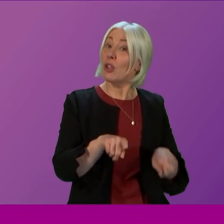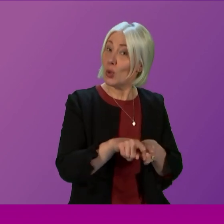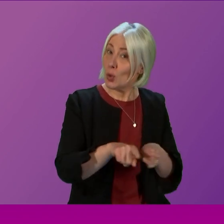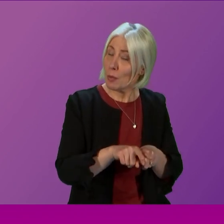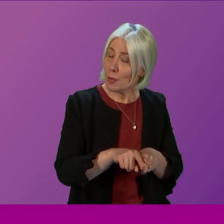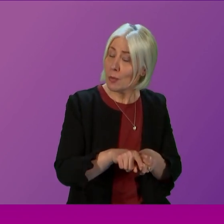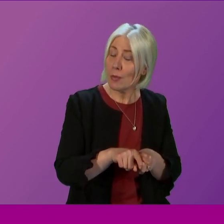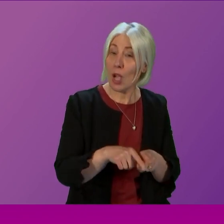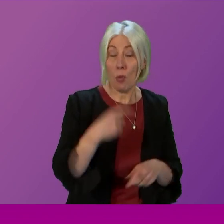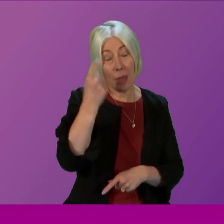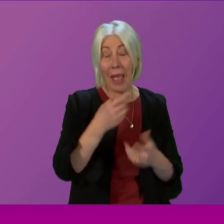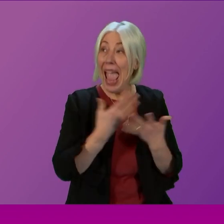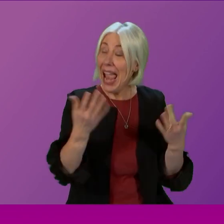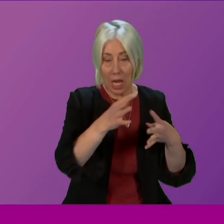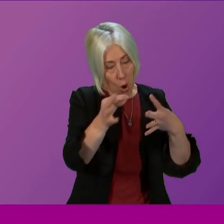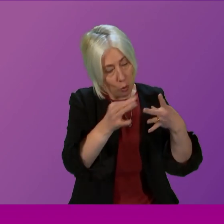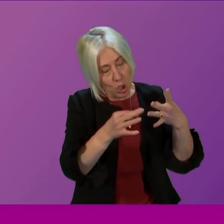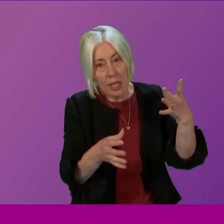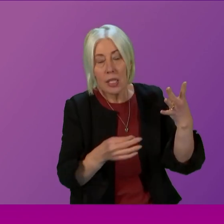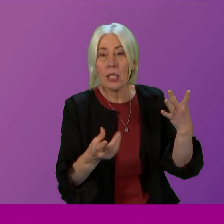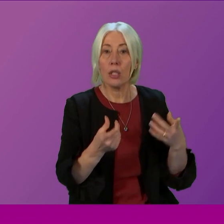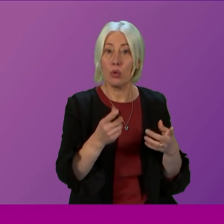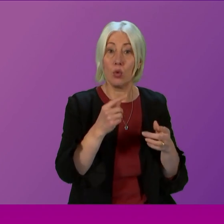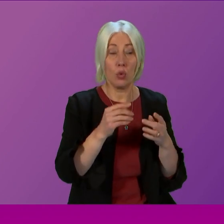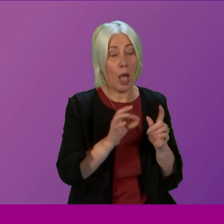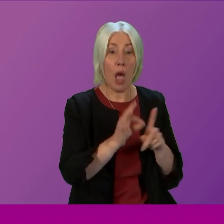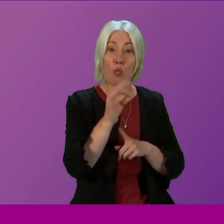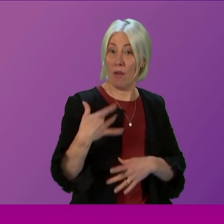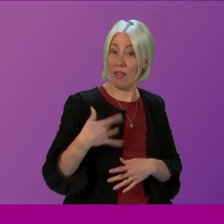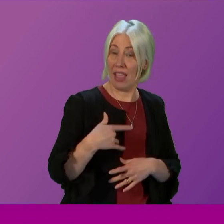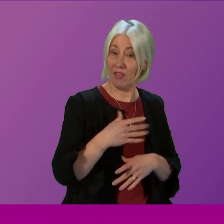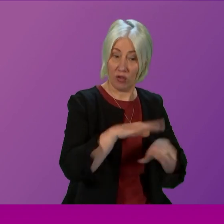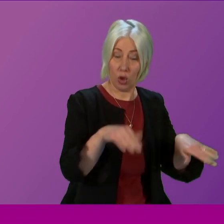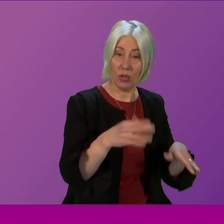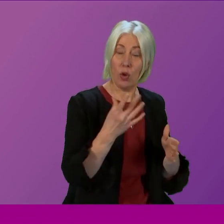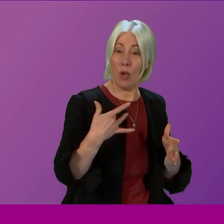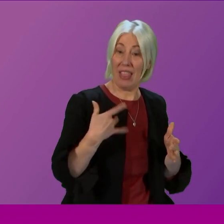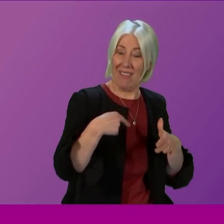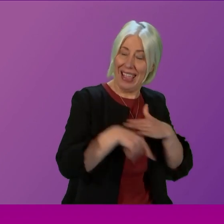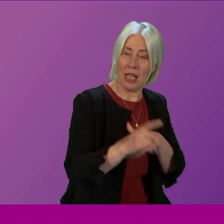We will certainly consider all options that might have the potential to improve the lives of children with care experience, and I will ask officials to work